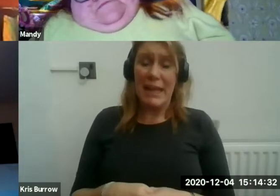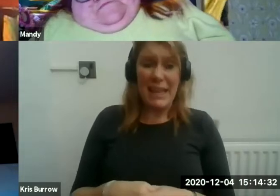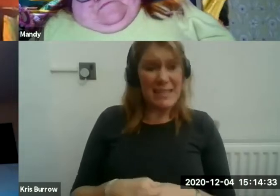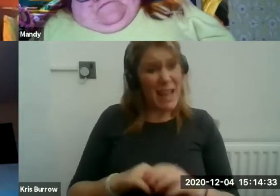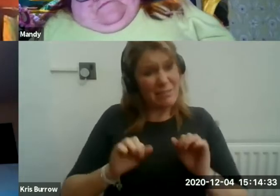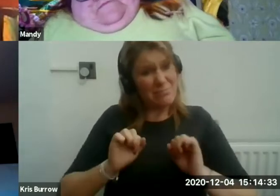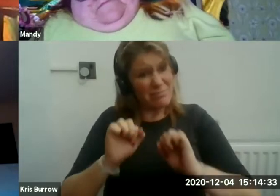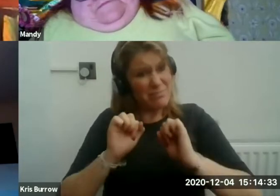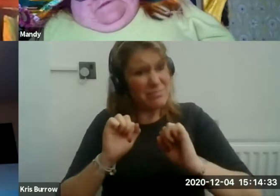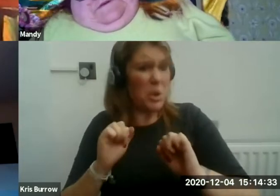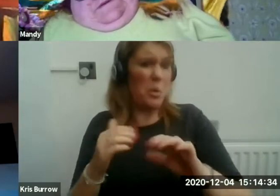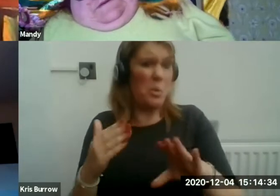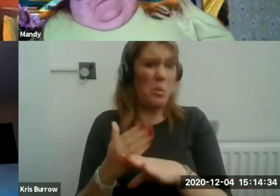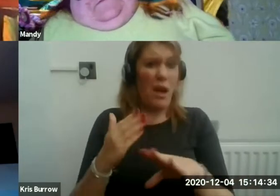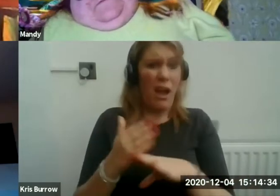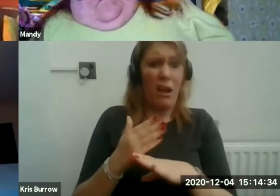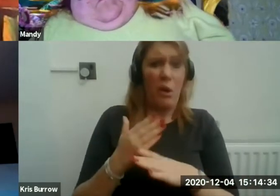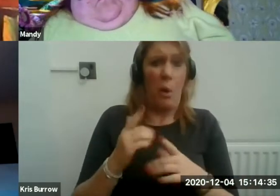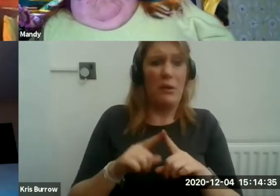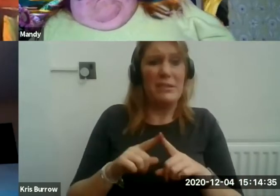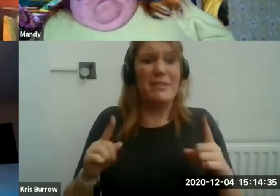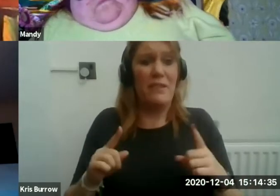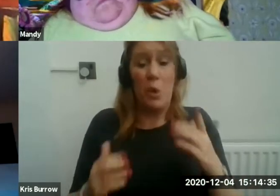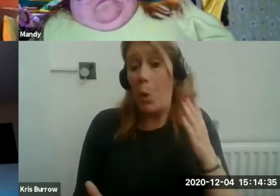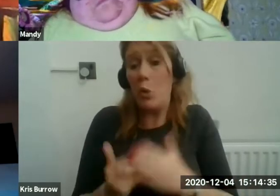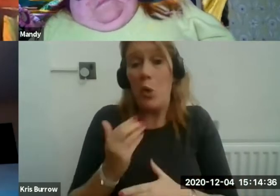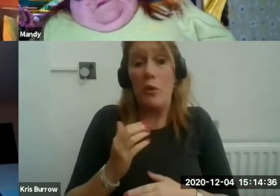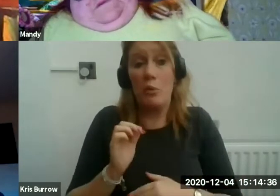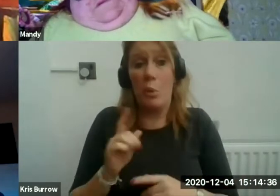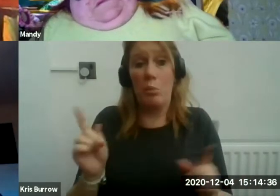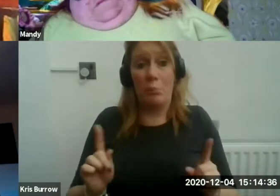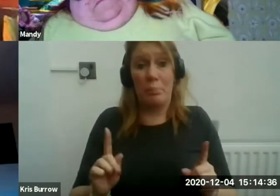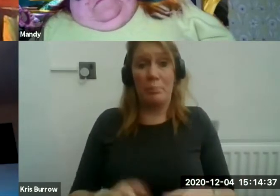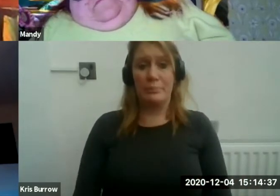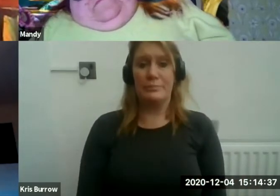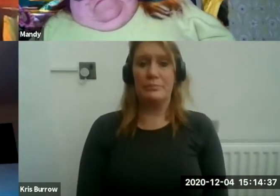something new for you Vici?